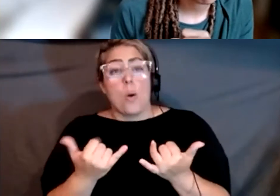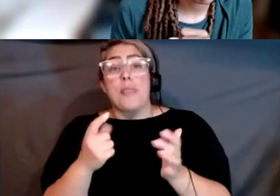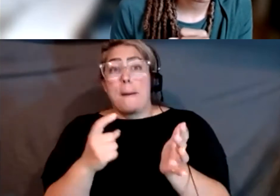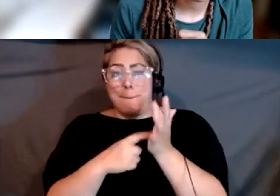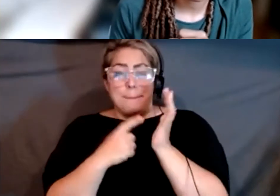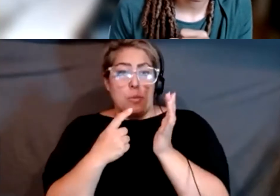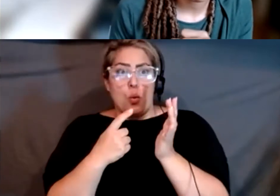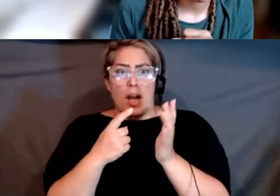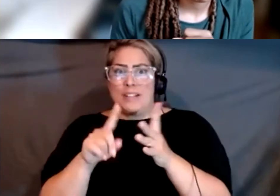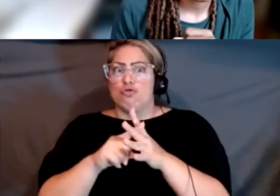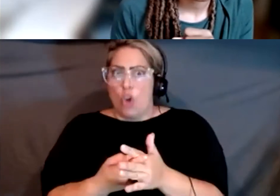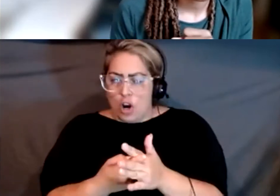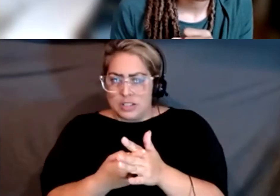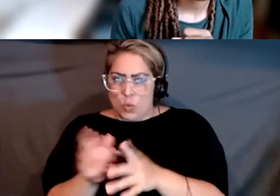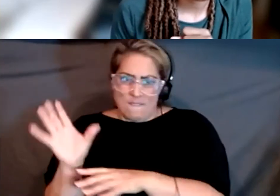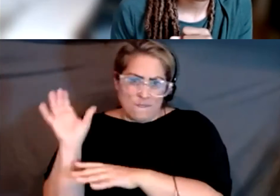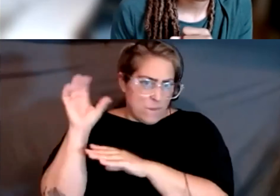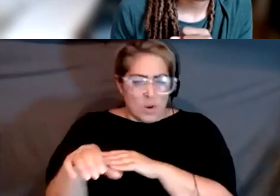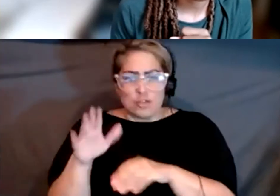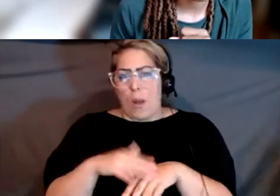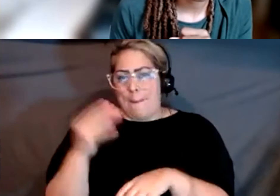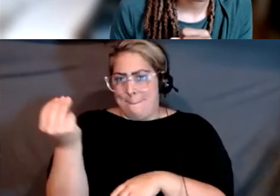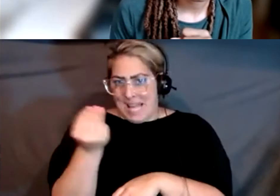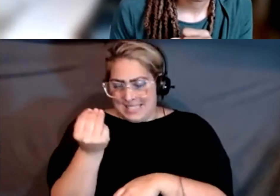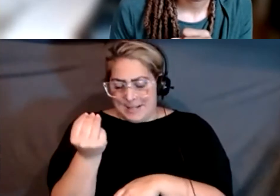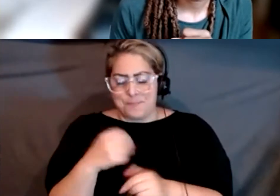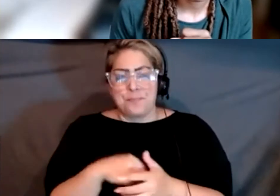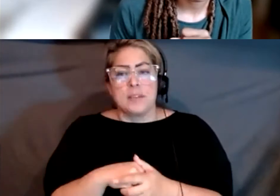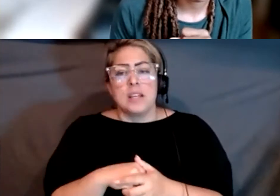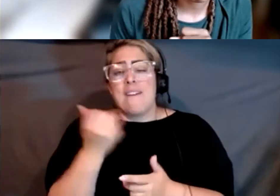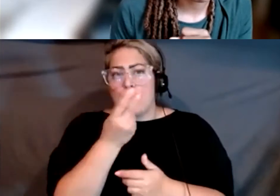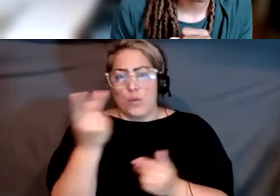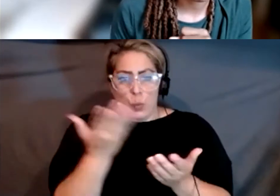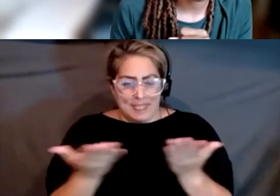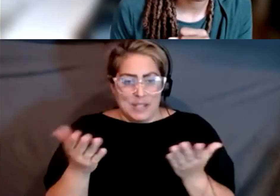What I want to make sure -- a couple things. The city put